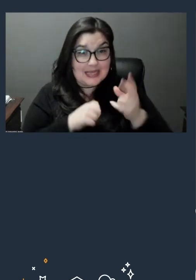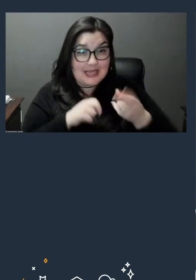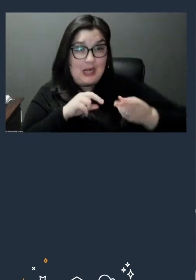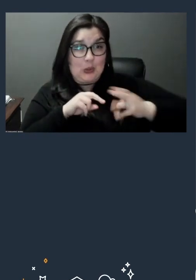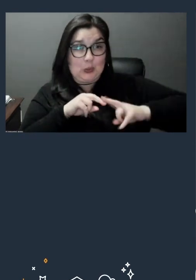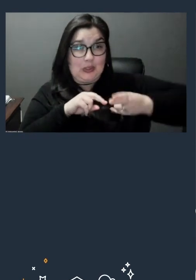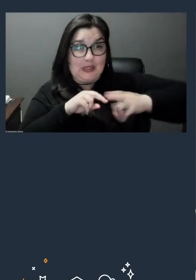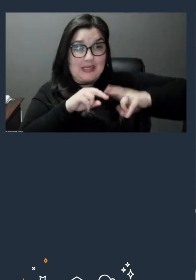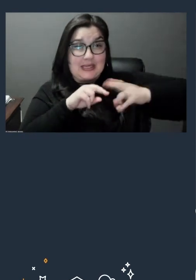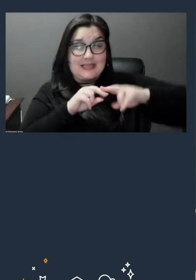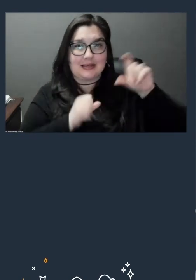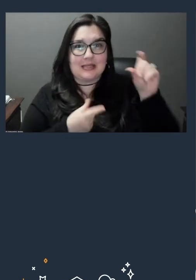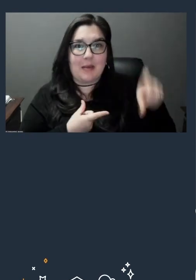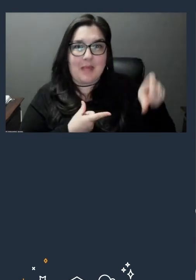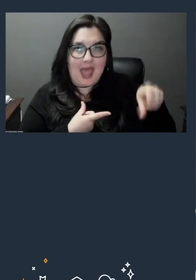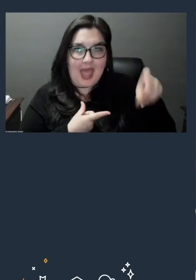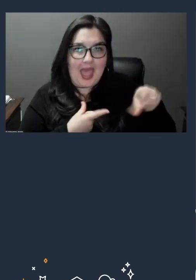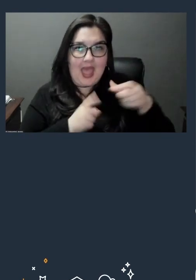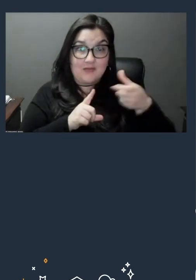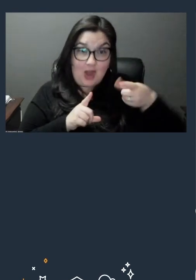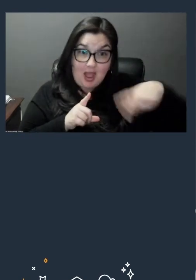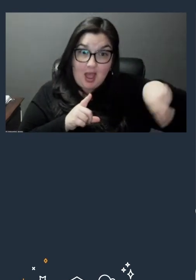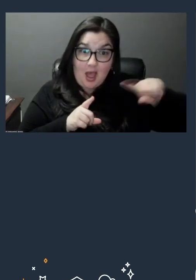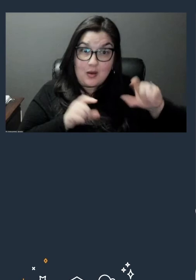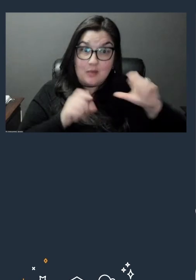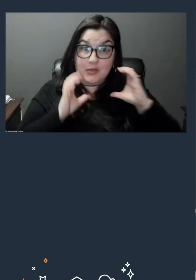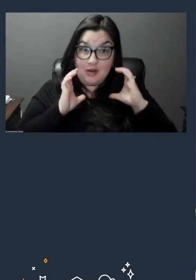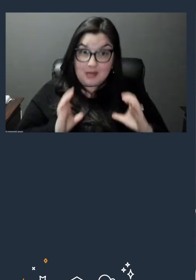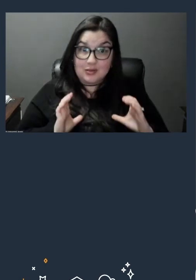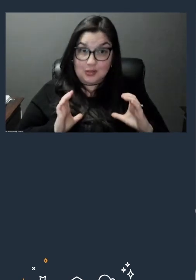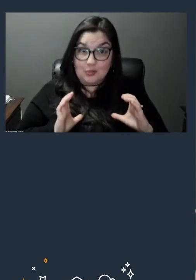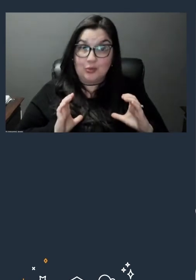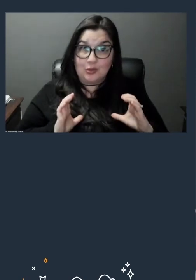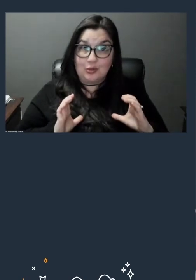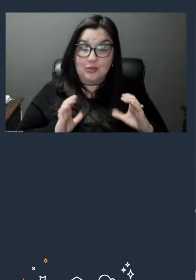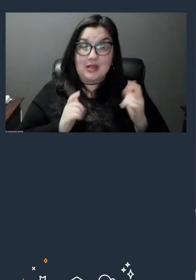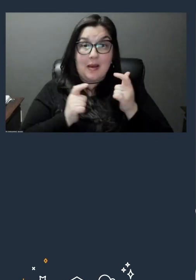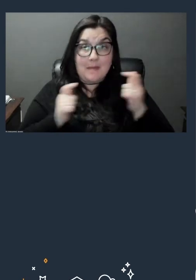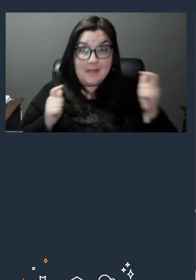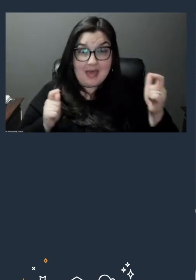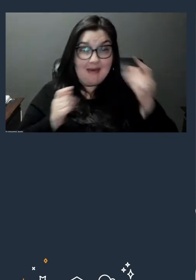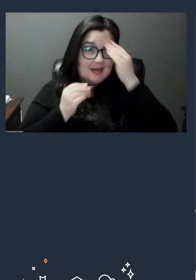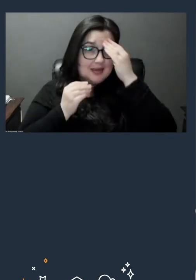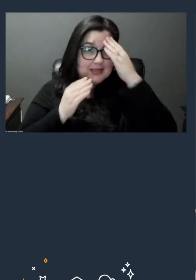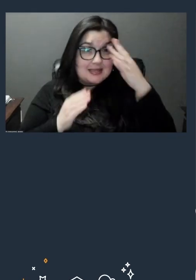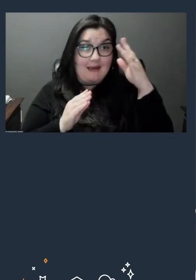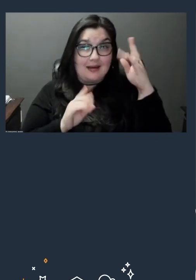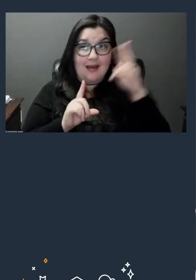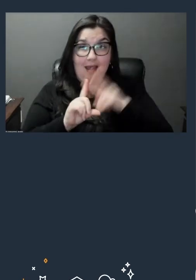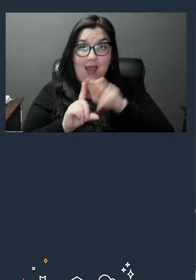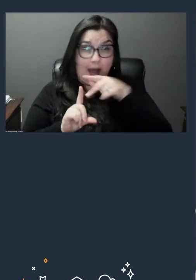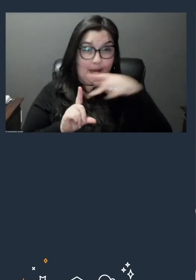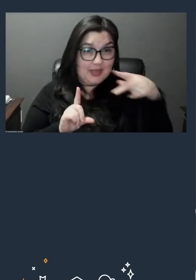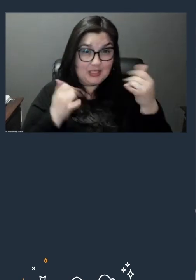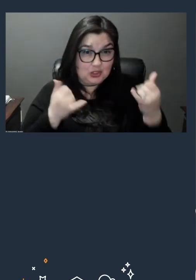from customers where these big data applications today, a lot of them require to immediately access data